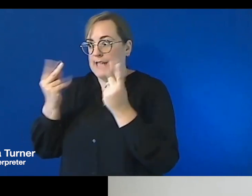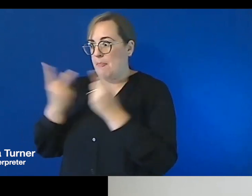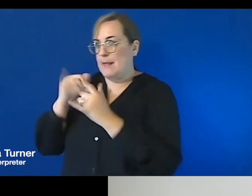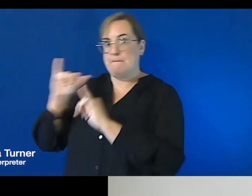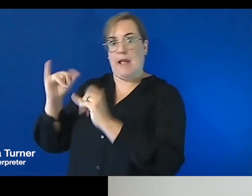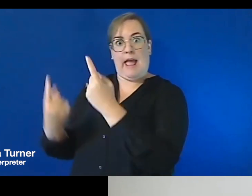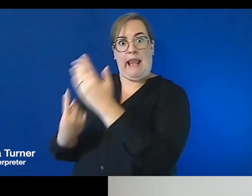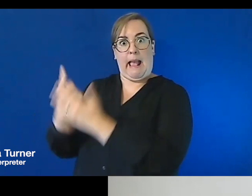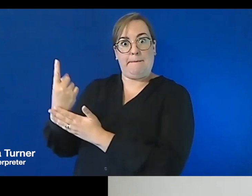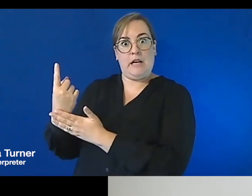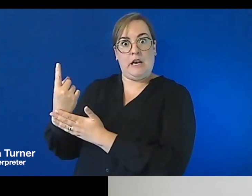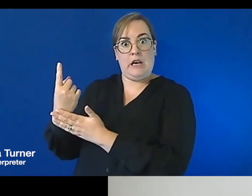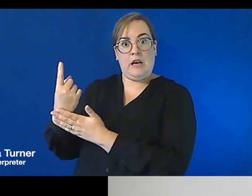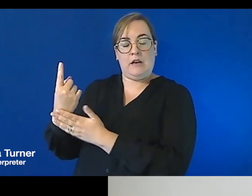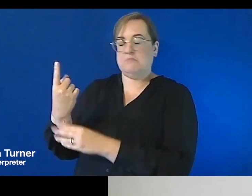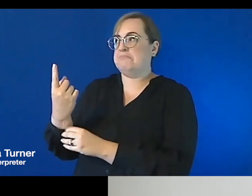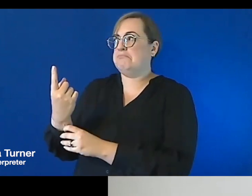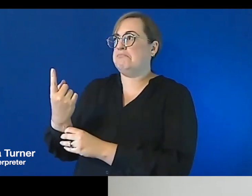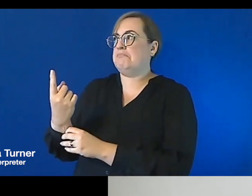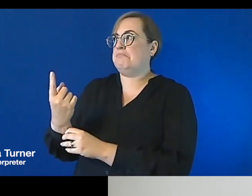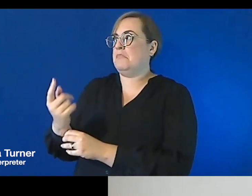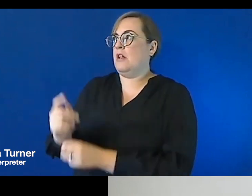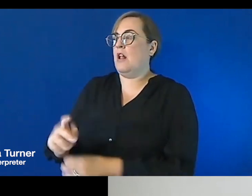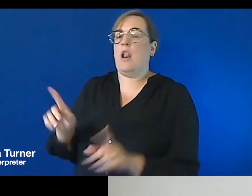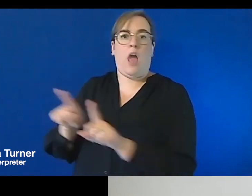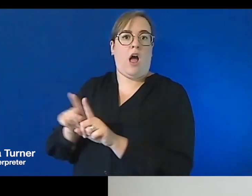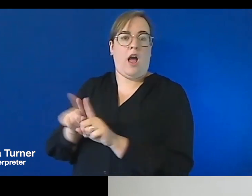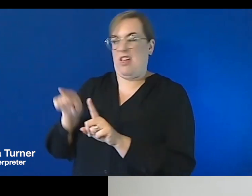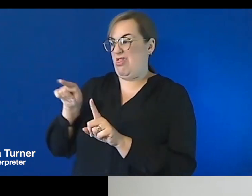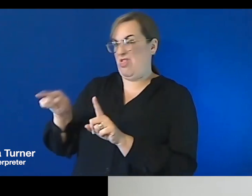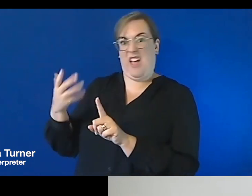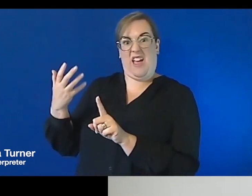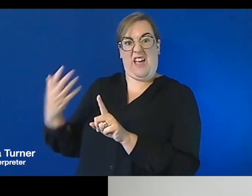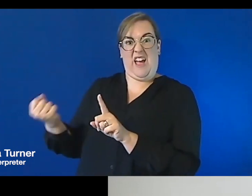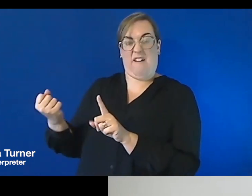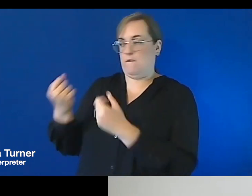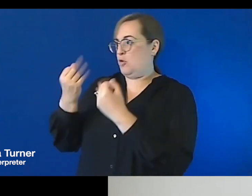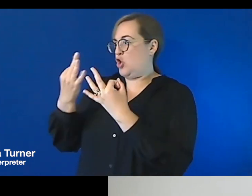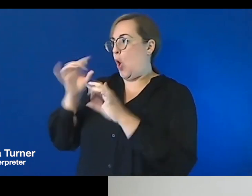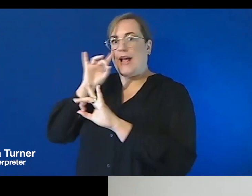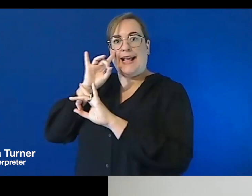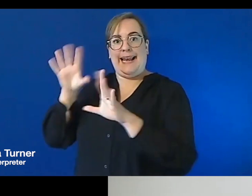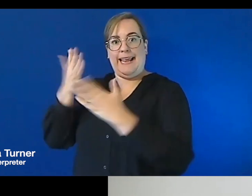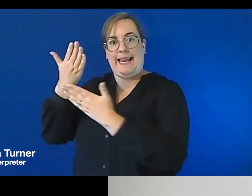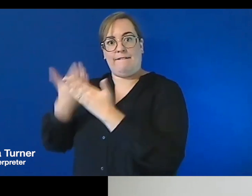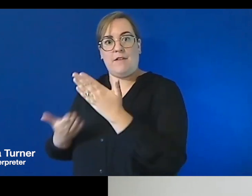for instance, when they deal, with the disinformation, with not really efficient